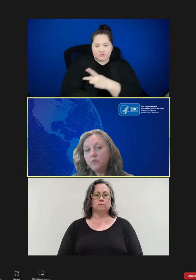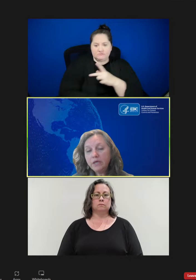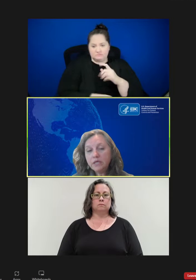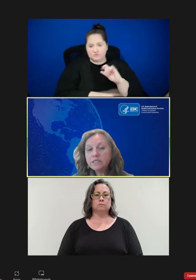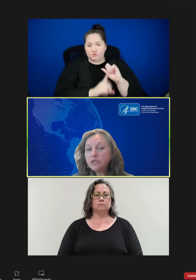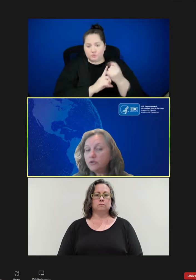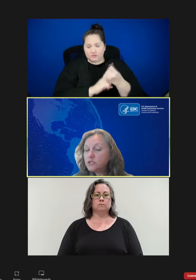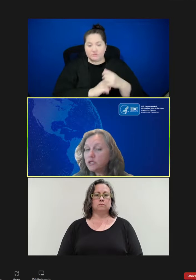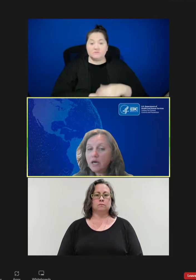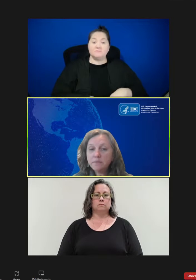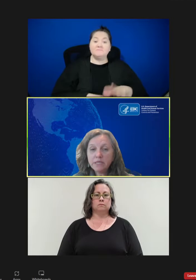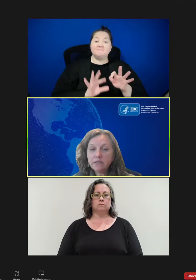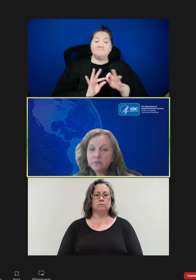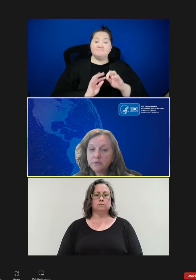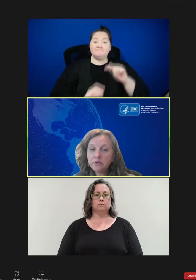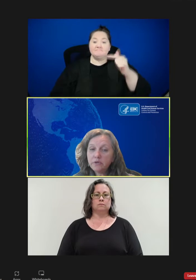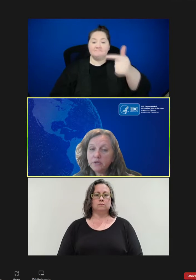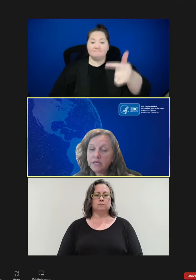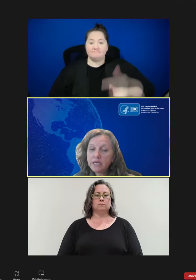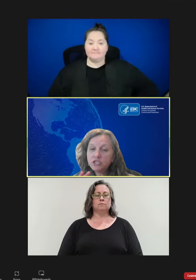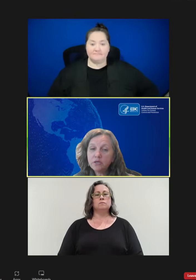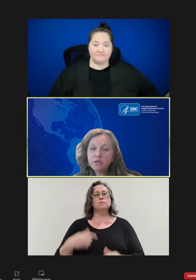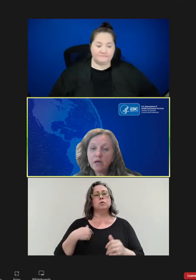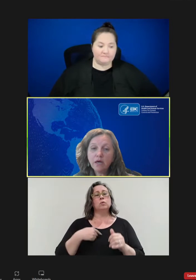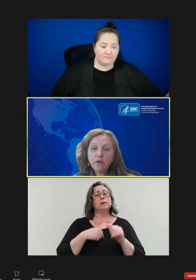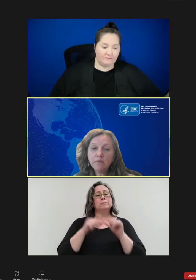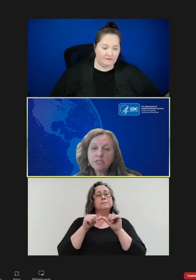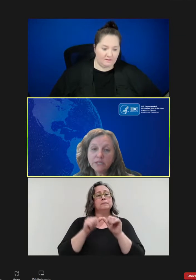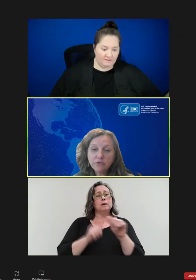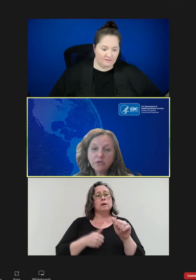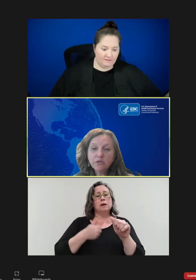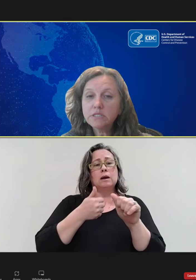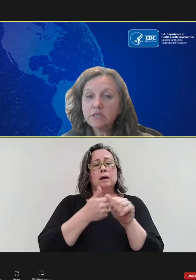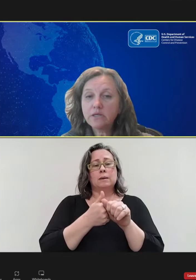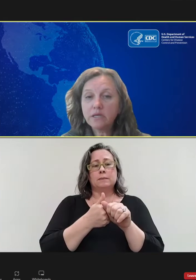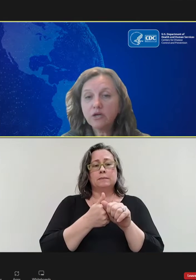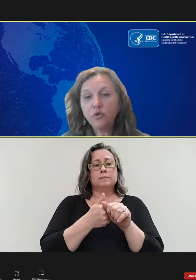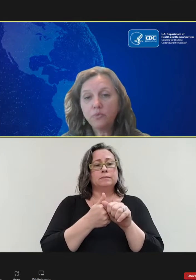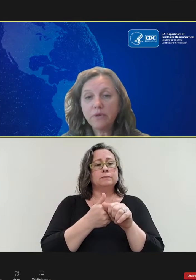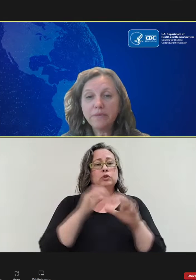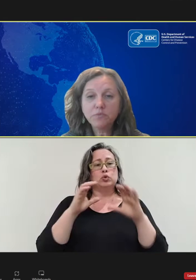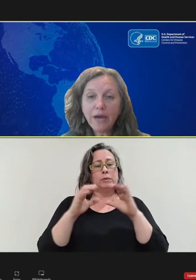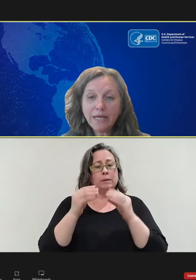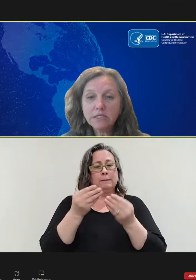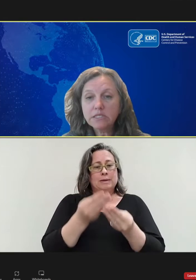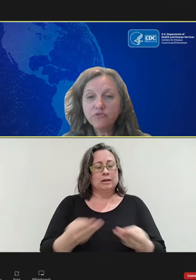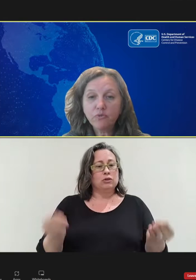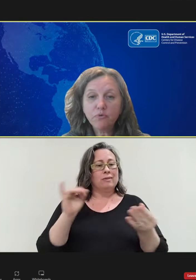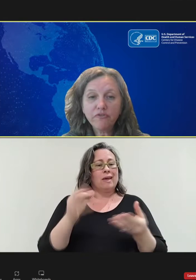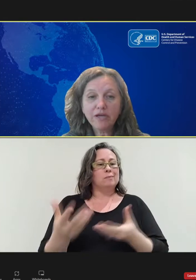We continue to update communication materials that incorporate best practices for provider